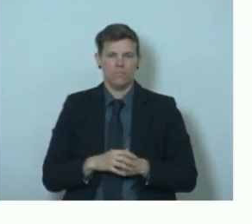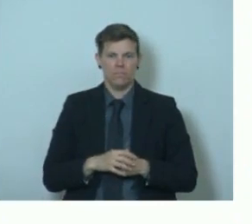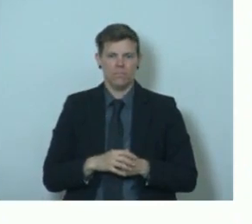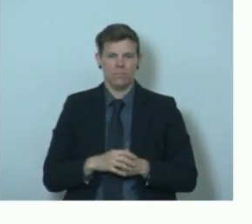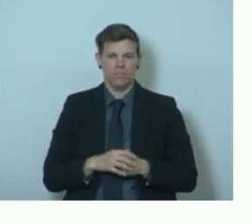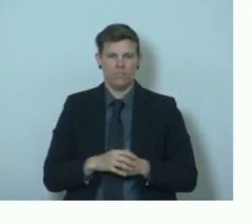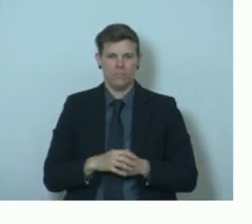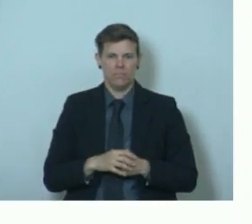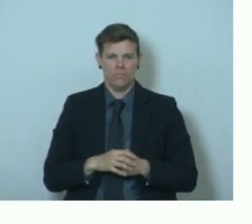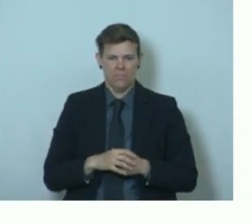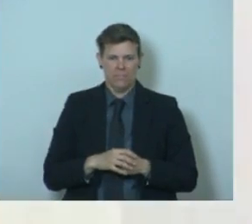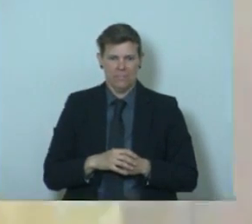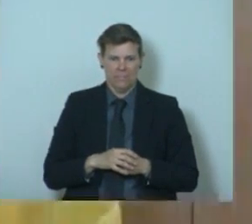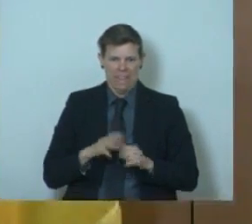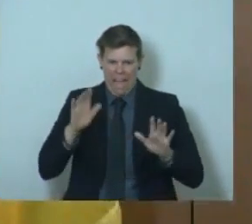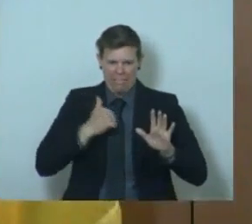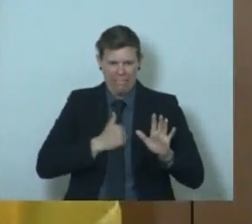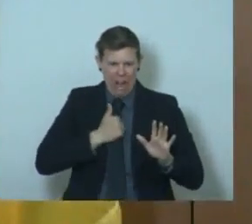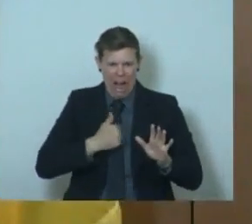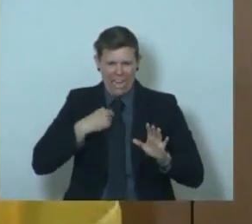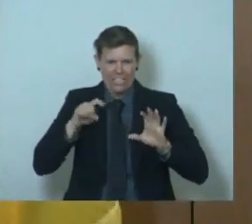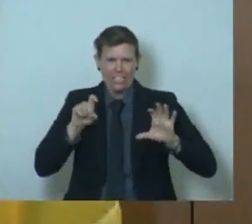WE’RE GOING TO GO TO KATHY.